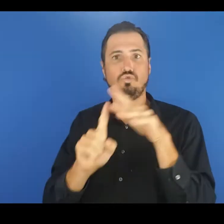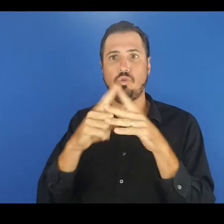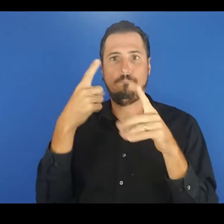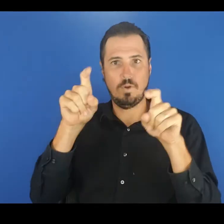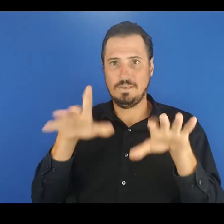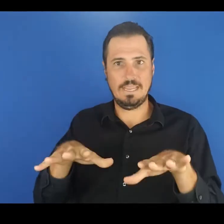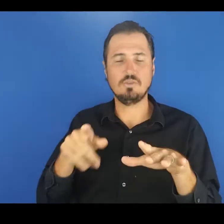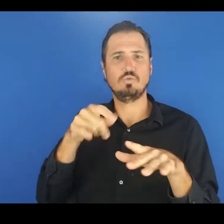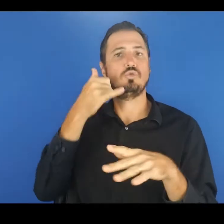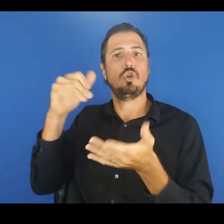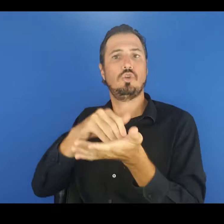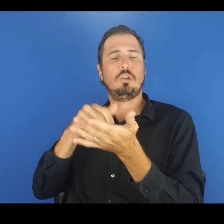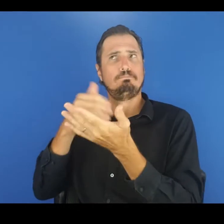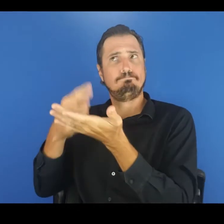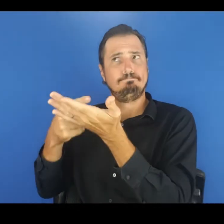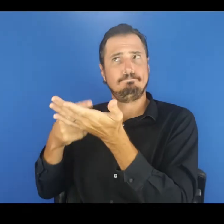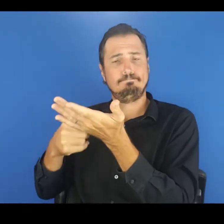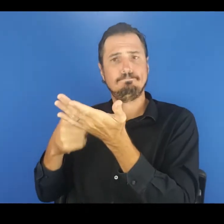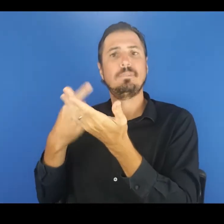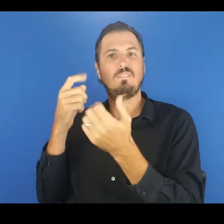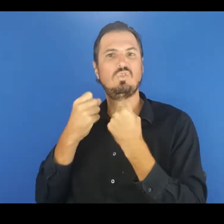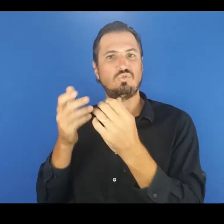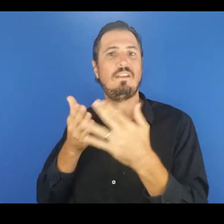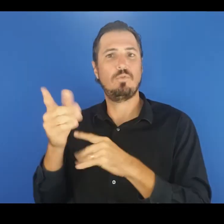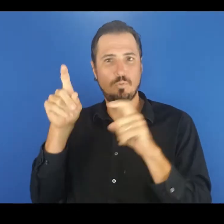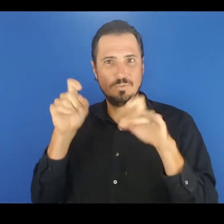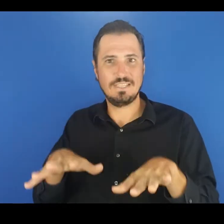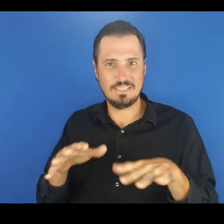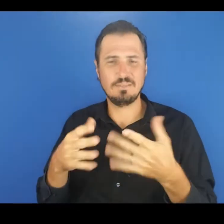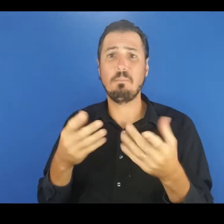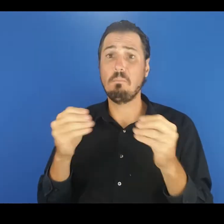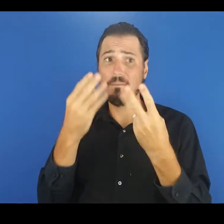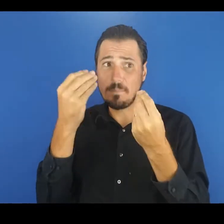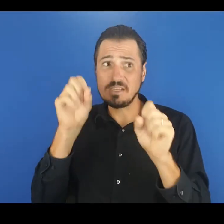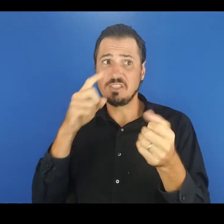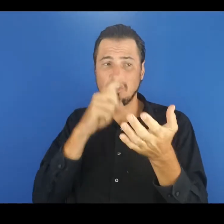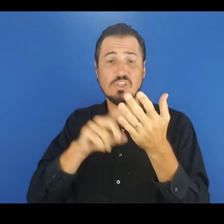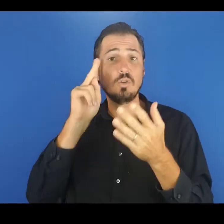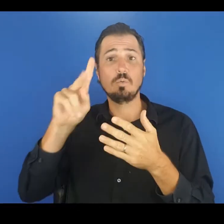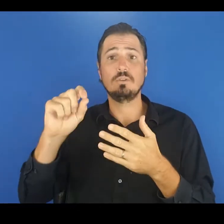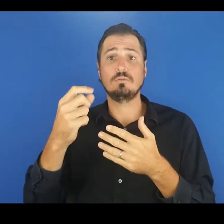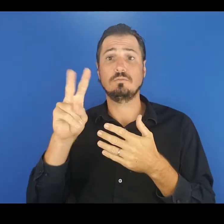More information is available at Kauai.gov/CovidTest